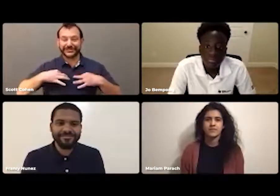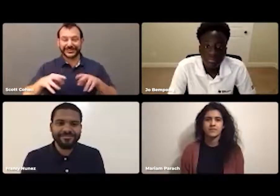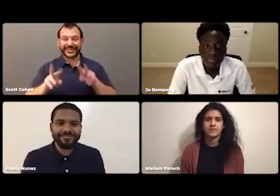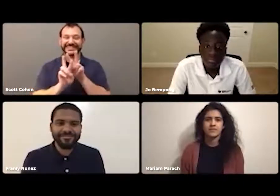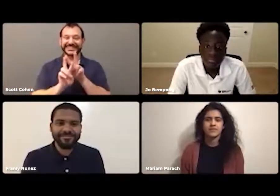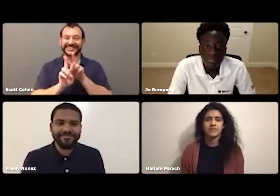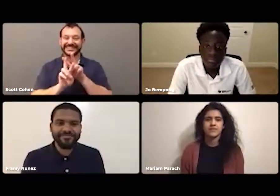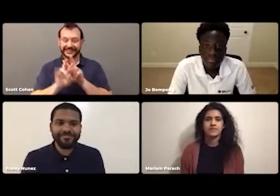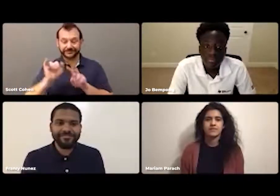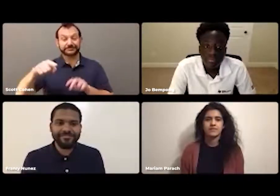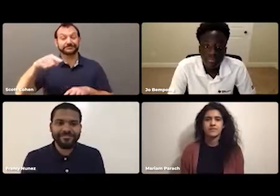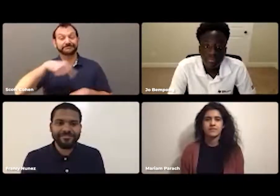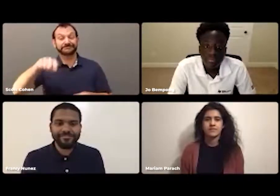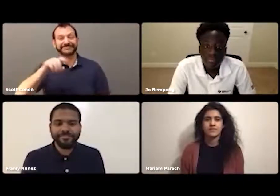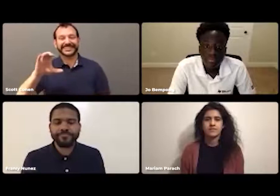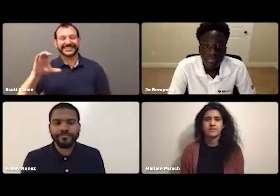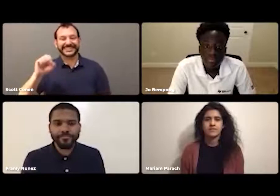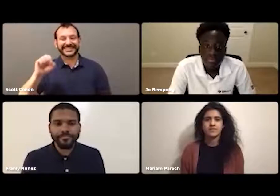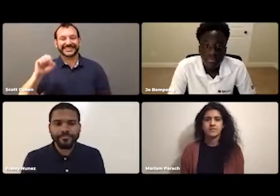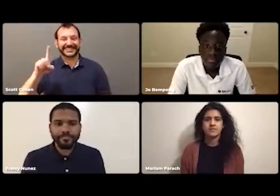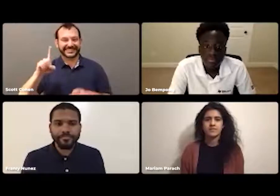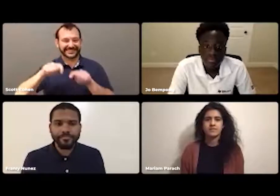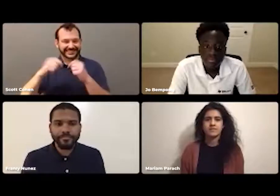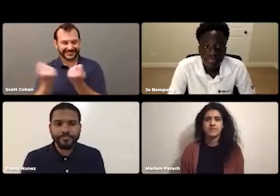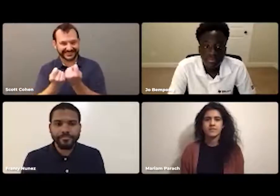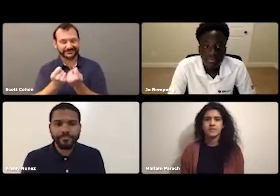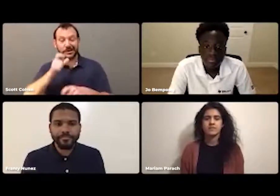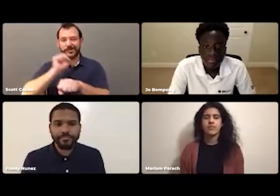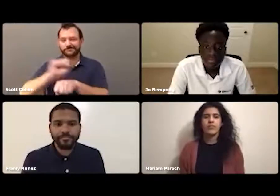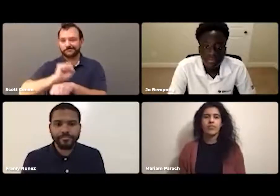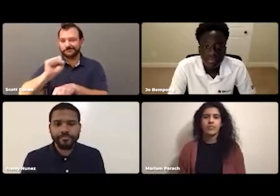You can see in the PowerPoint slide, there's a team of 4 in lavender shirts.